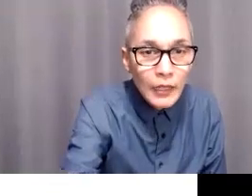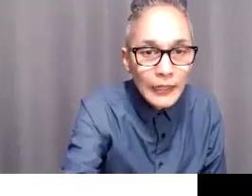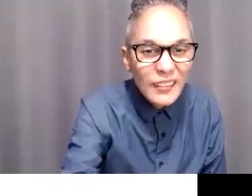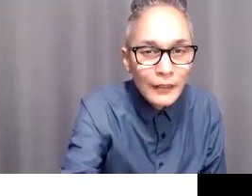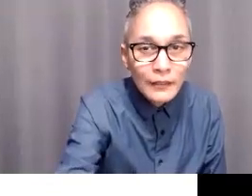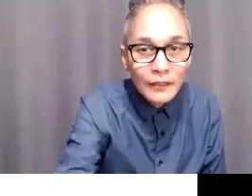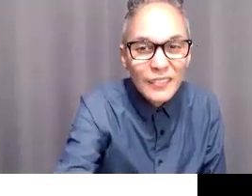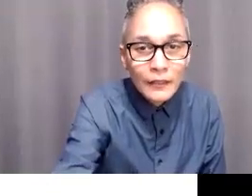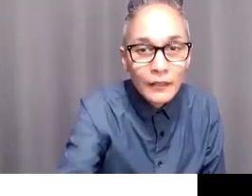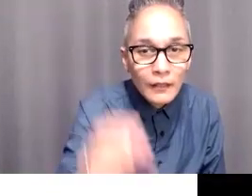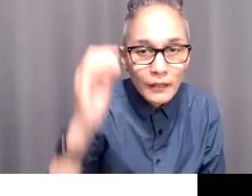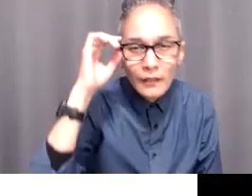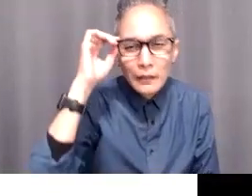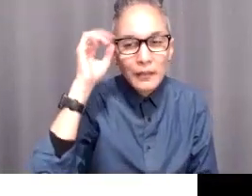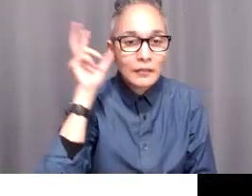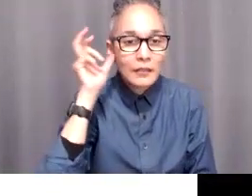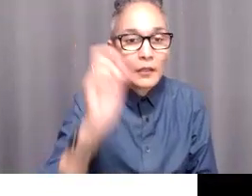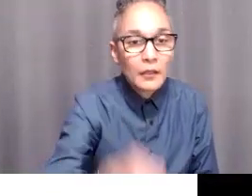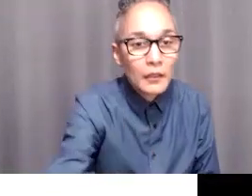....unintelligible...